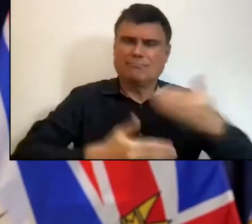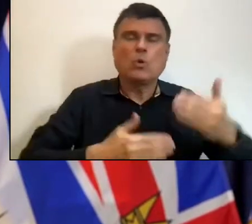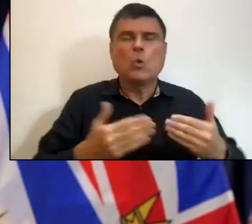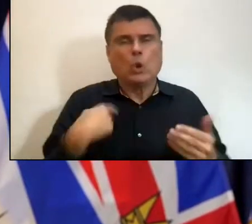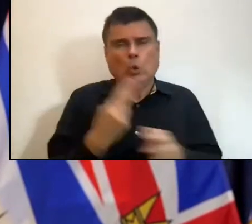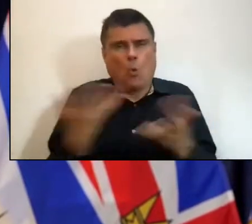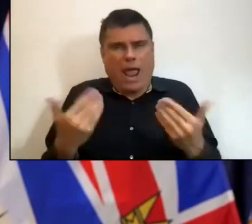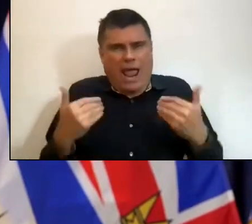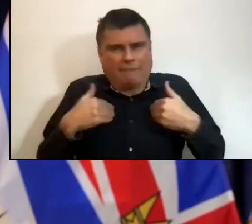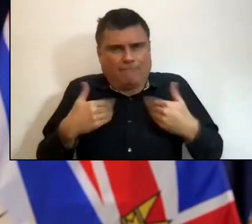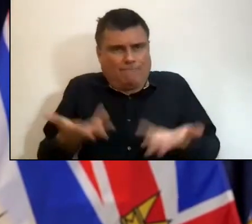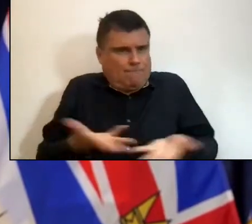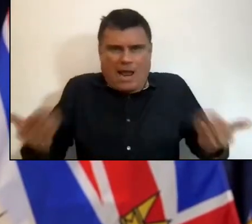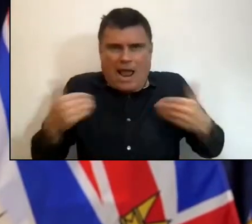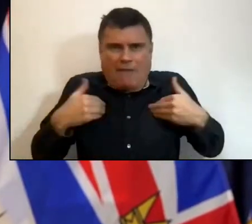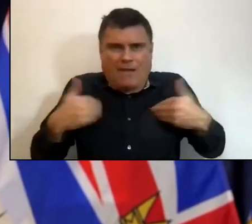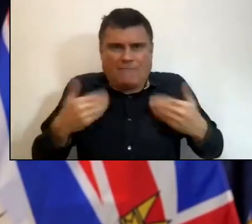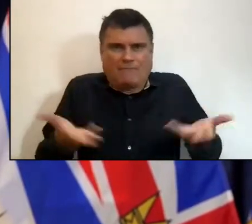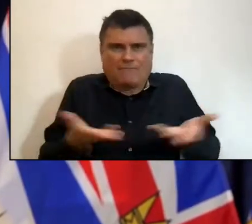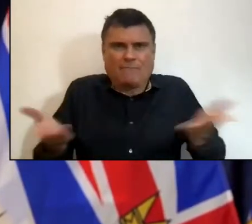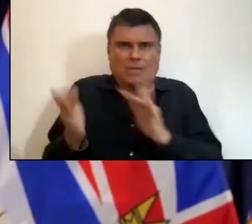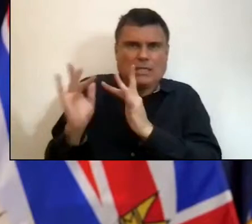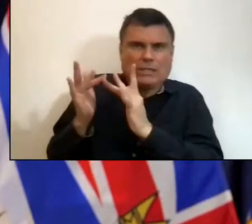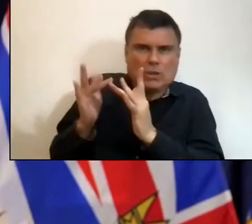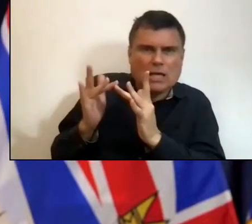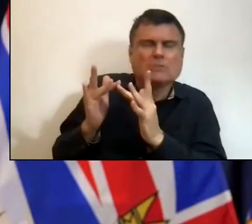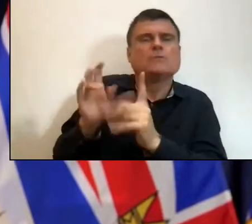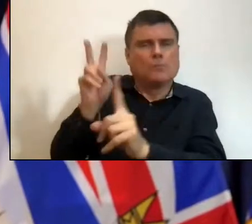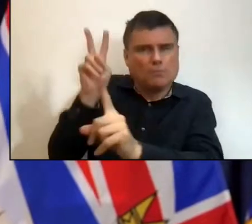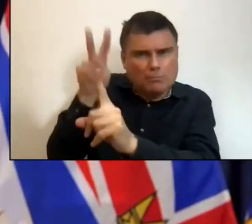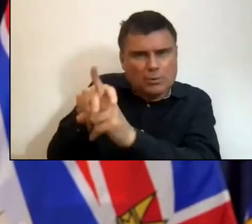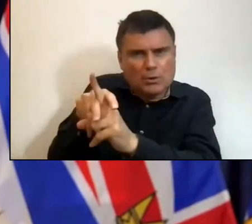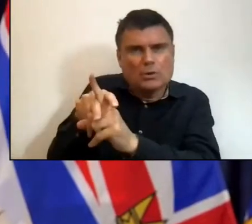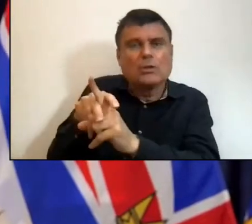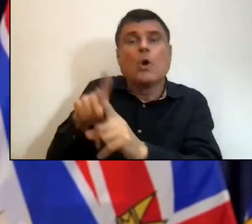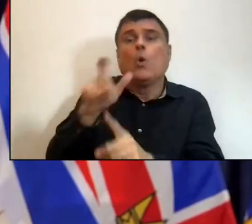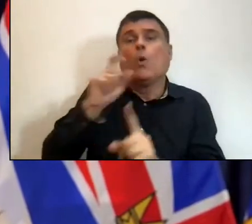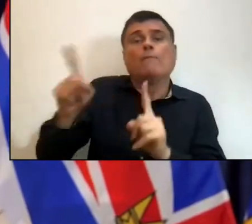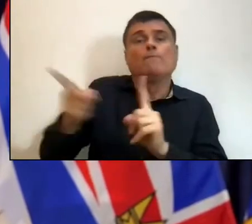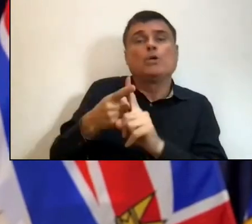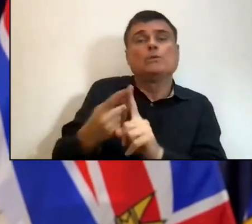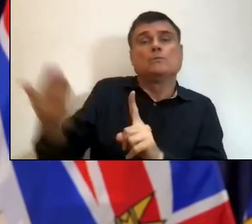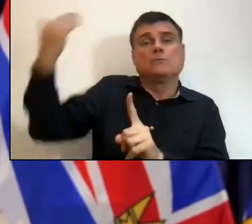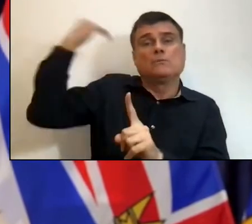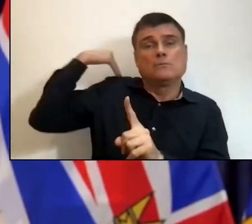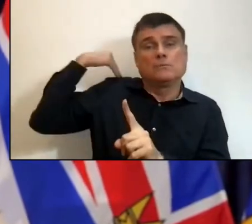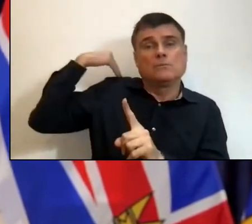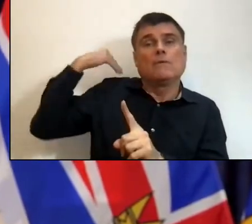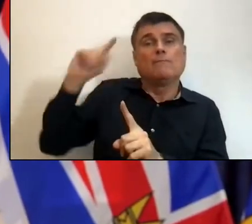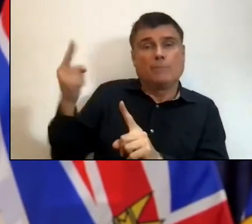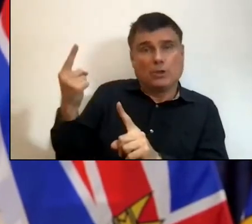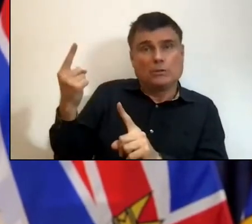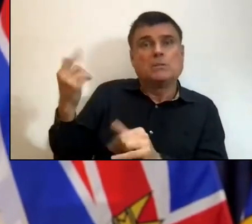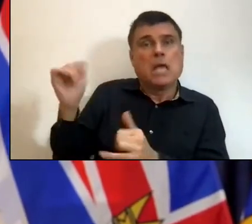get booster doses first are the ones who are at greatest risk and that's happening in B.C. and you see the significant ramp-up